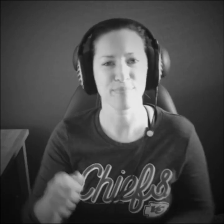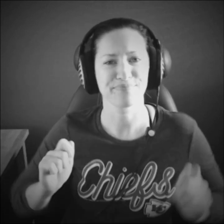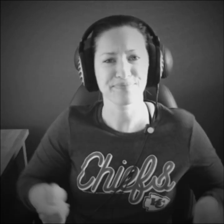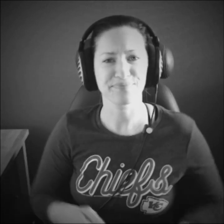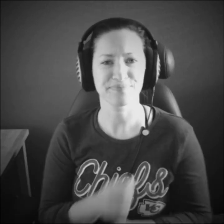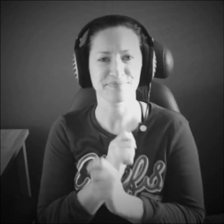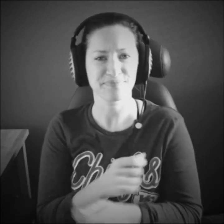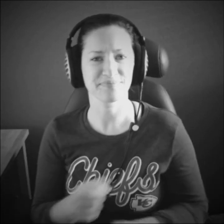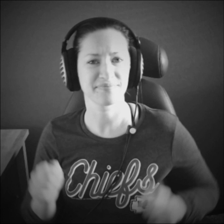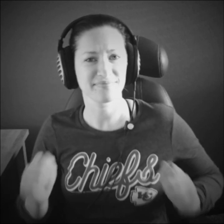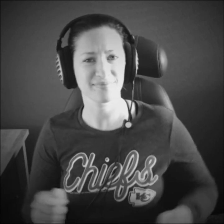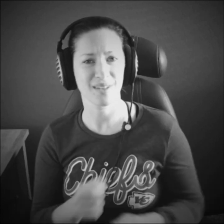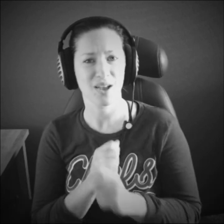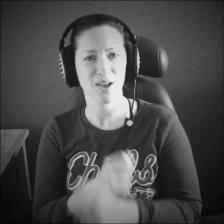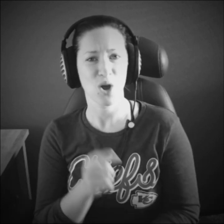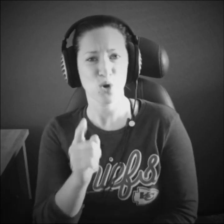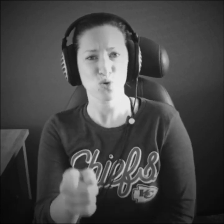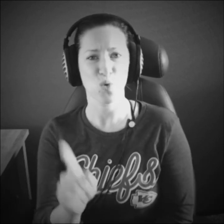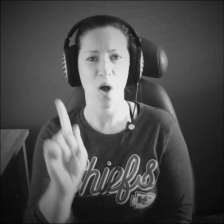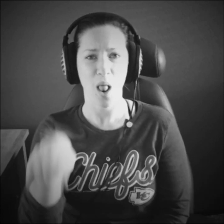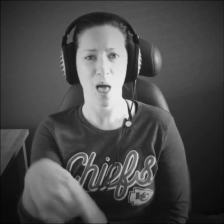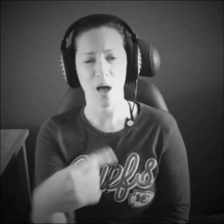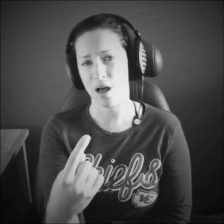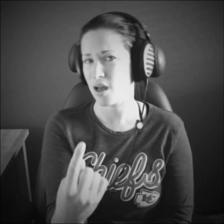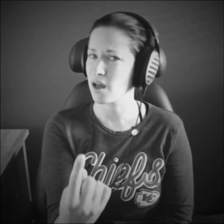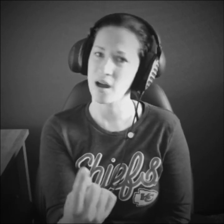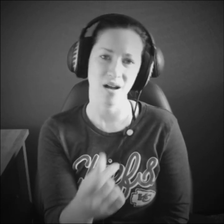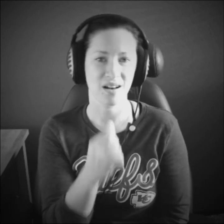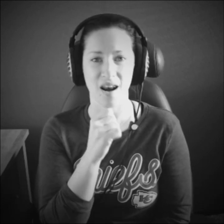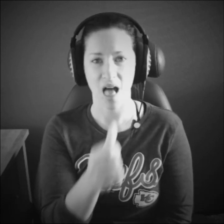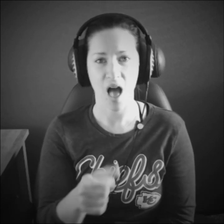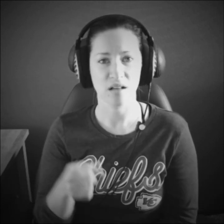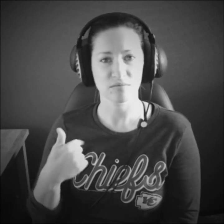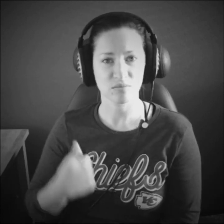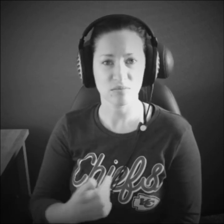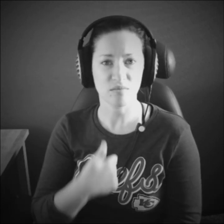you are not alone you are not alone